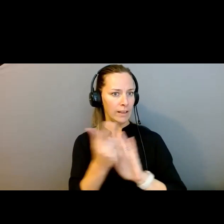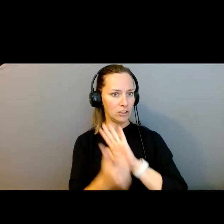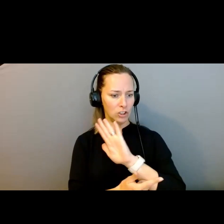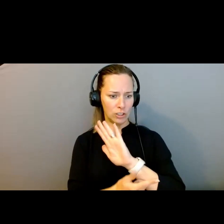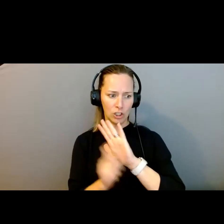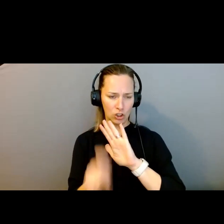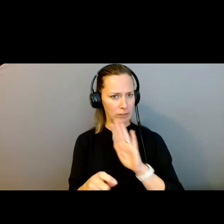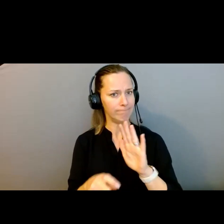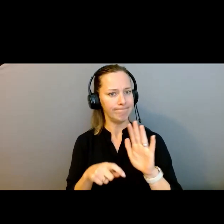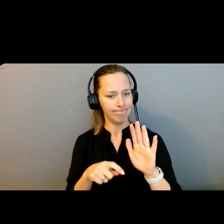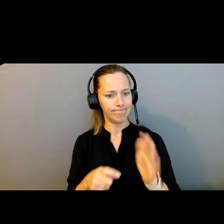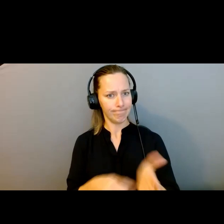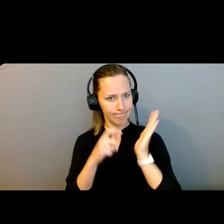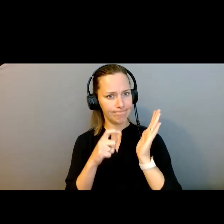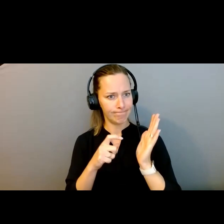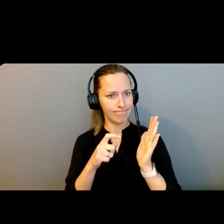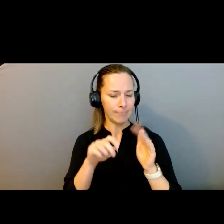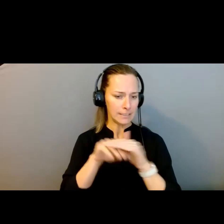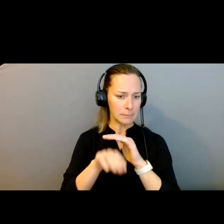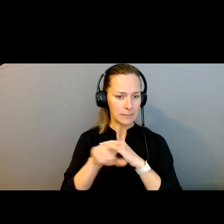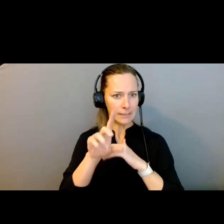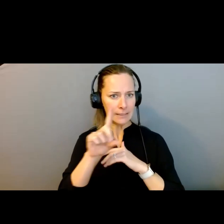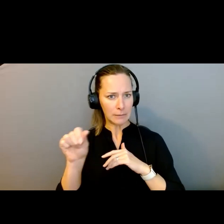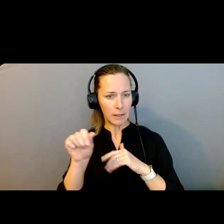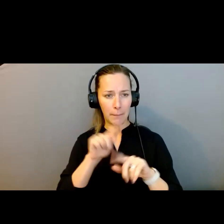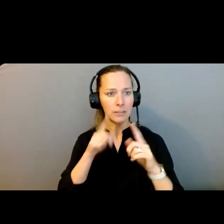and disability, and still we're struggling with it. Every day we're struggling with